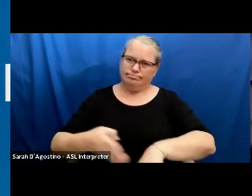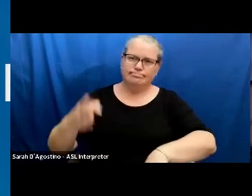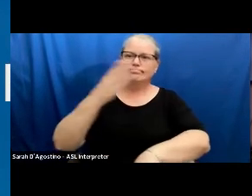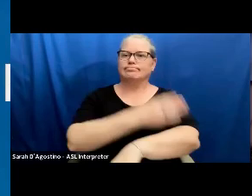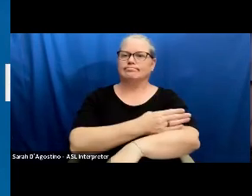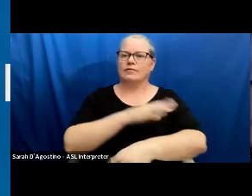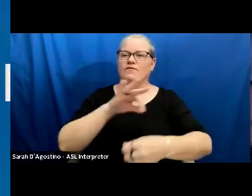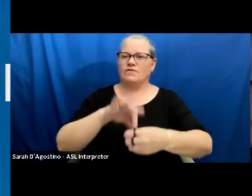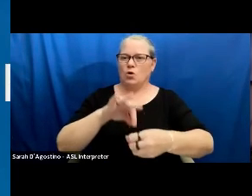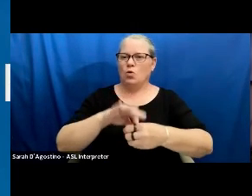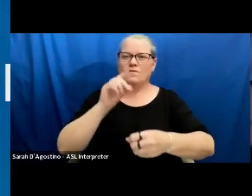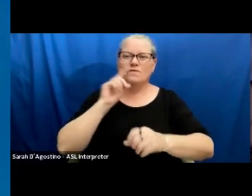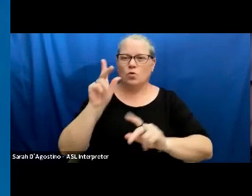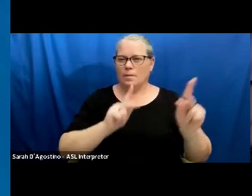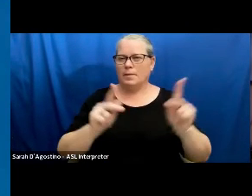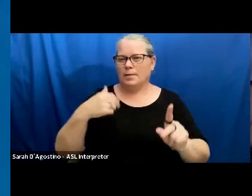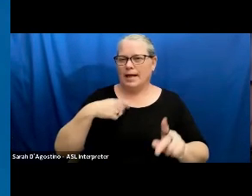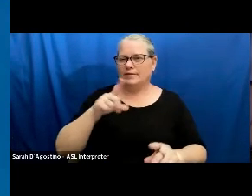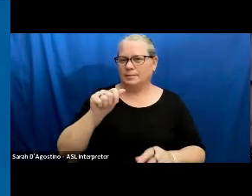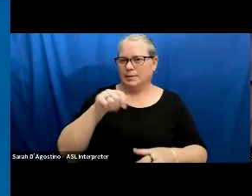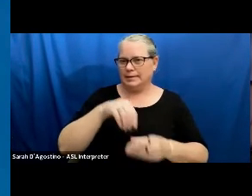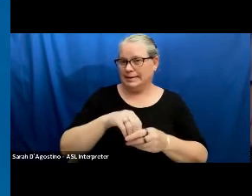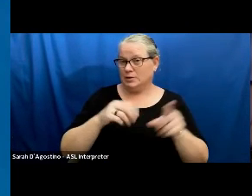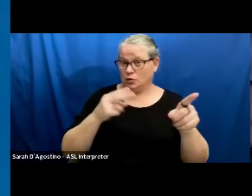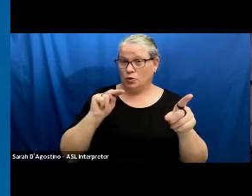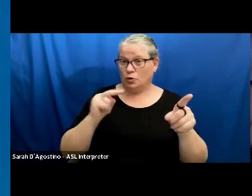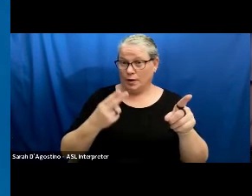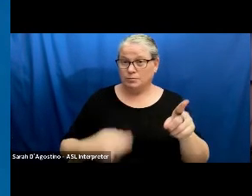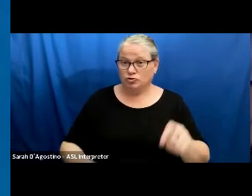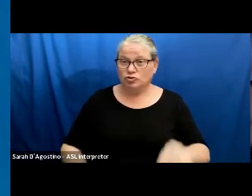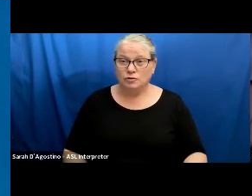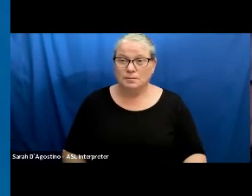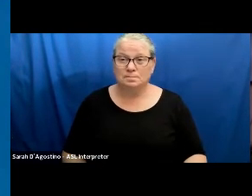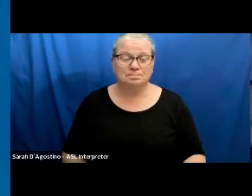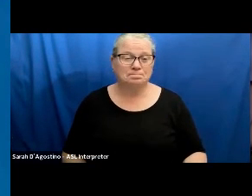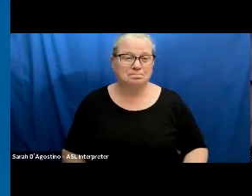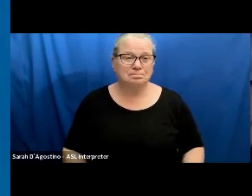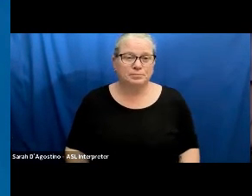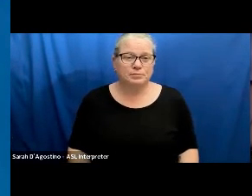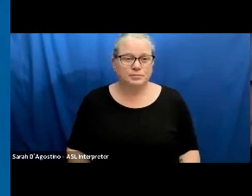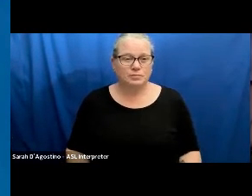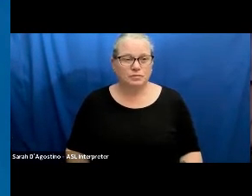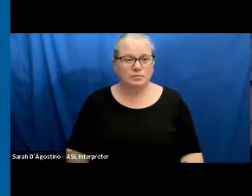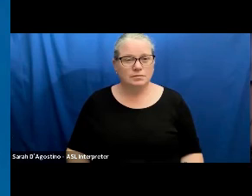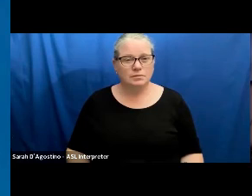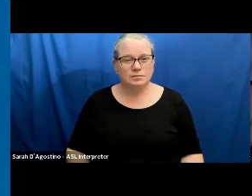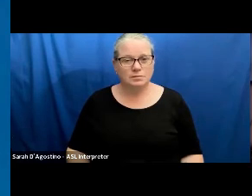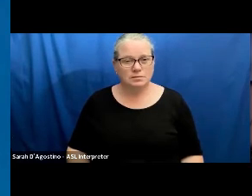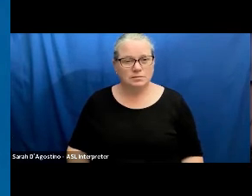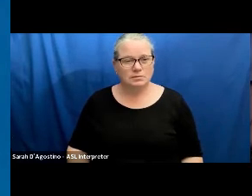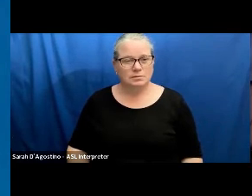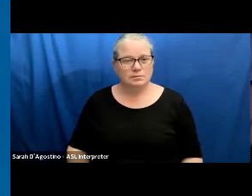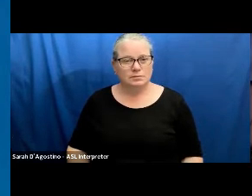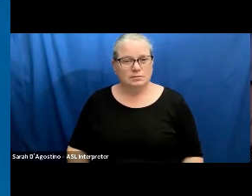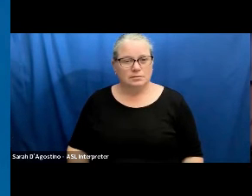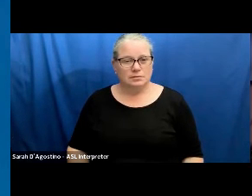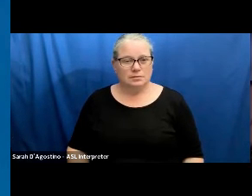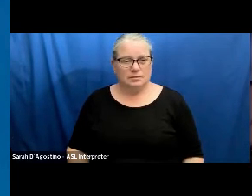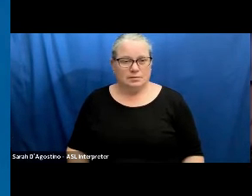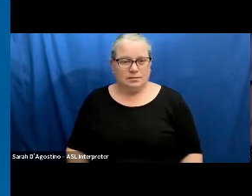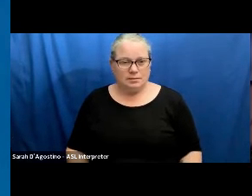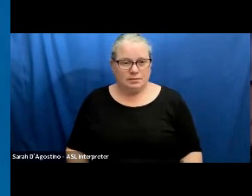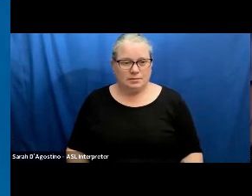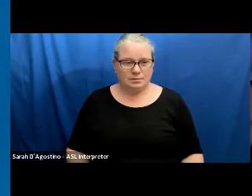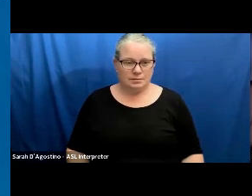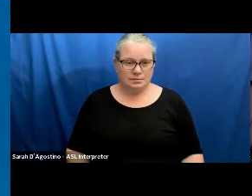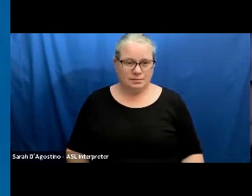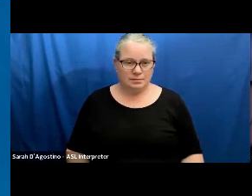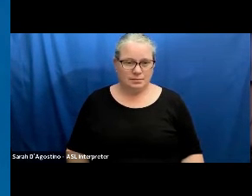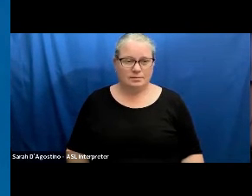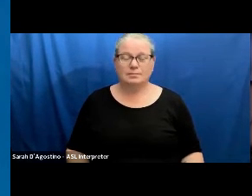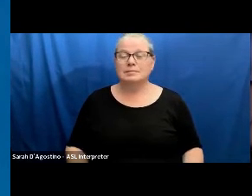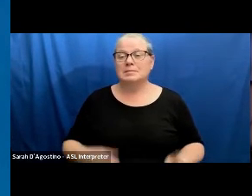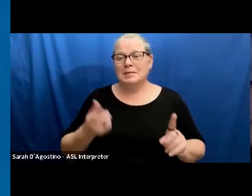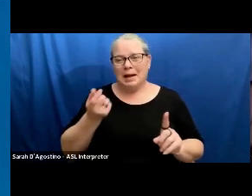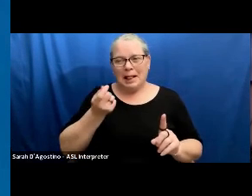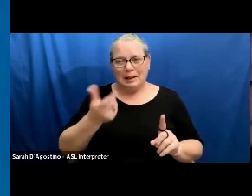to the next slide please uh this is a a somewhat shameless plug um there is going to be a